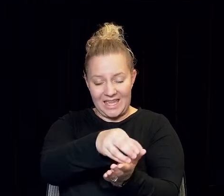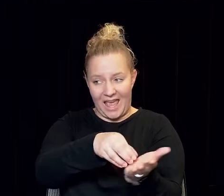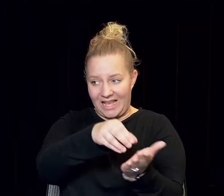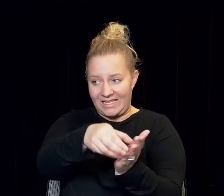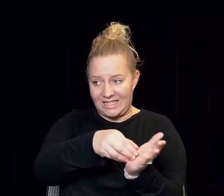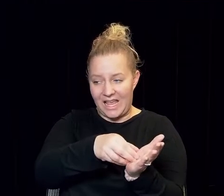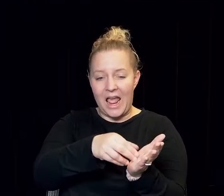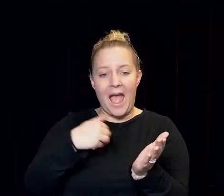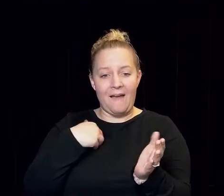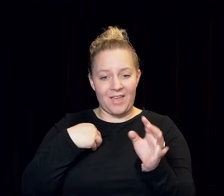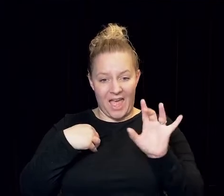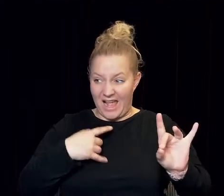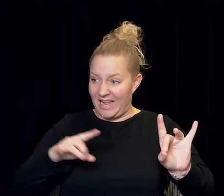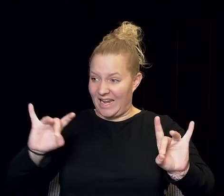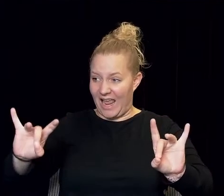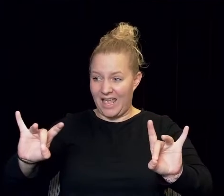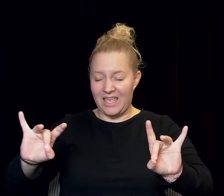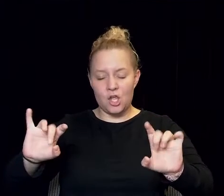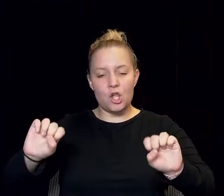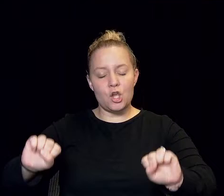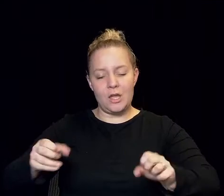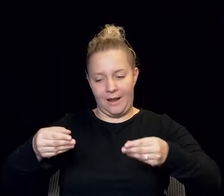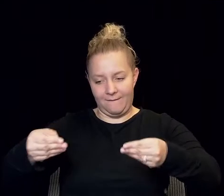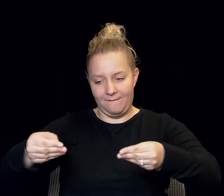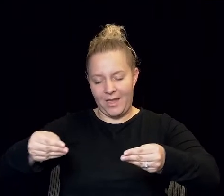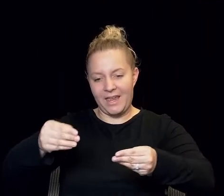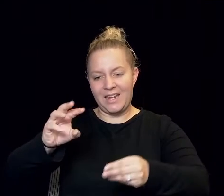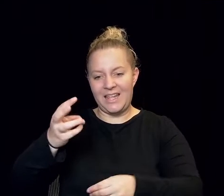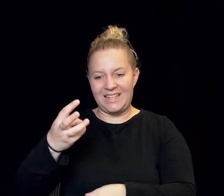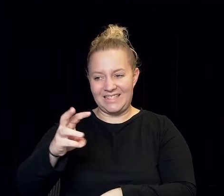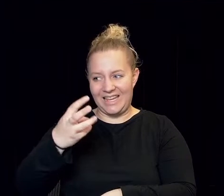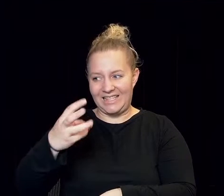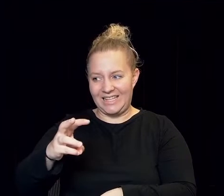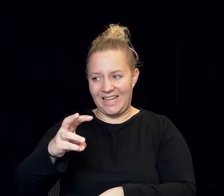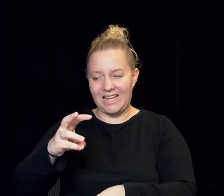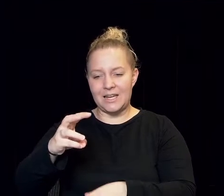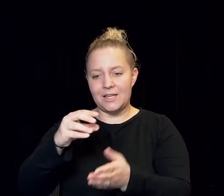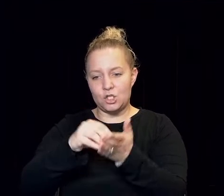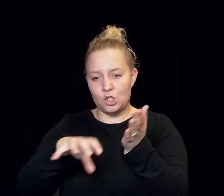I know that I could feed 16 students because 8 plus 8 is 16.